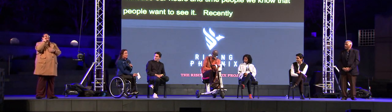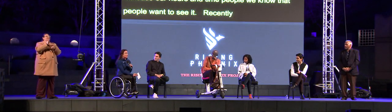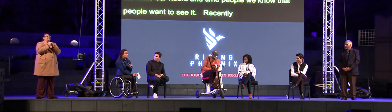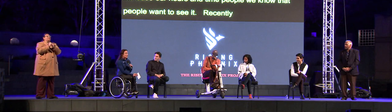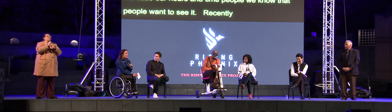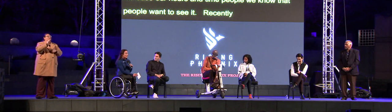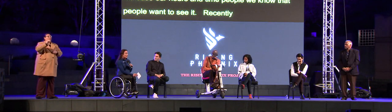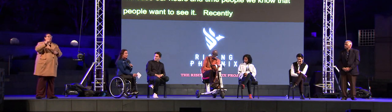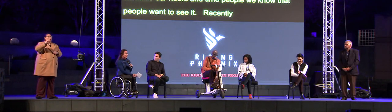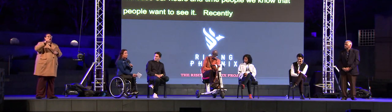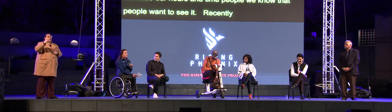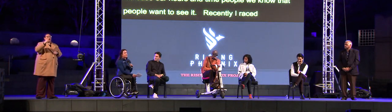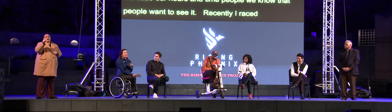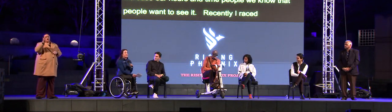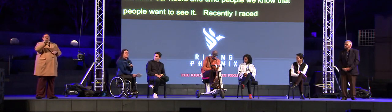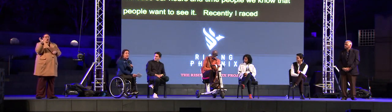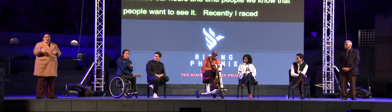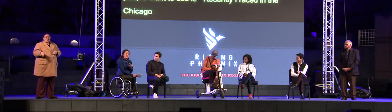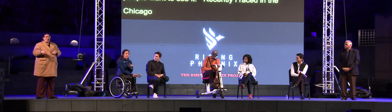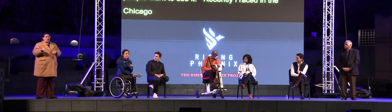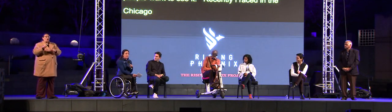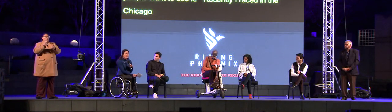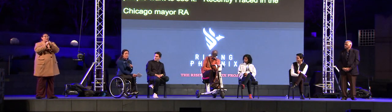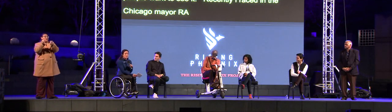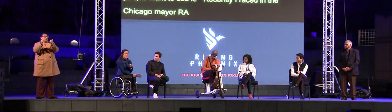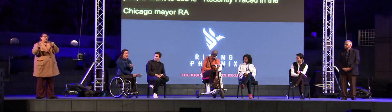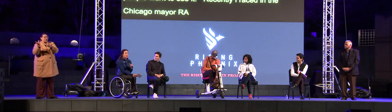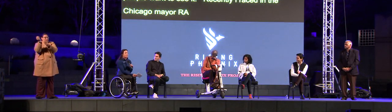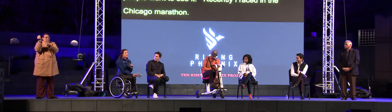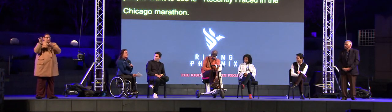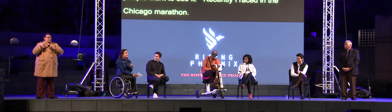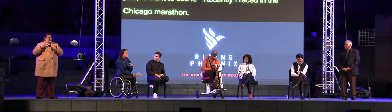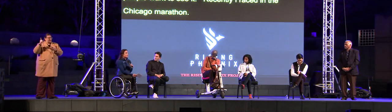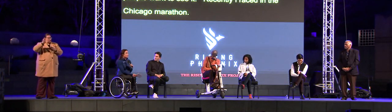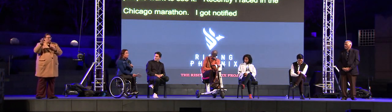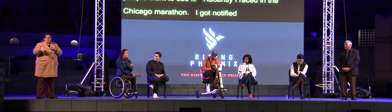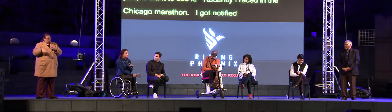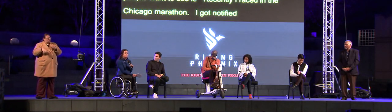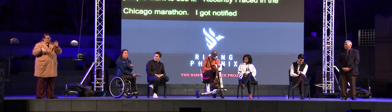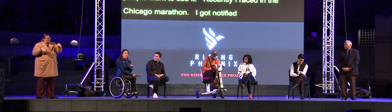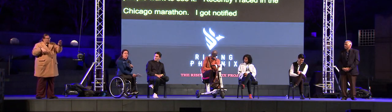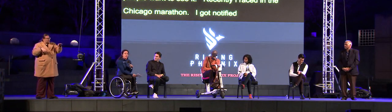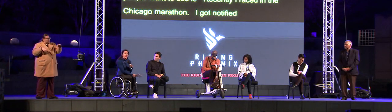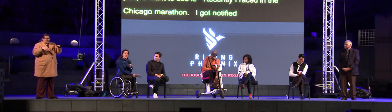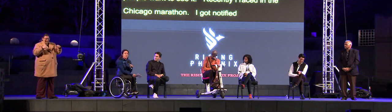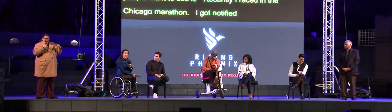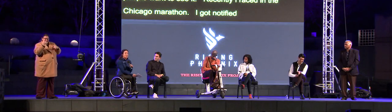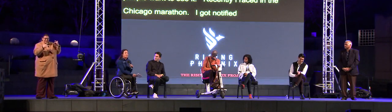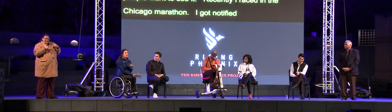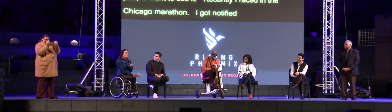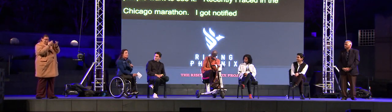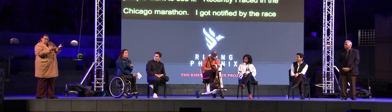and I got notified by the race director in Chicago. And they said, Tatyana, we have some really exciting news.